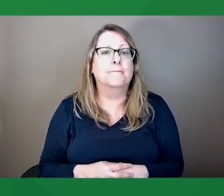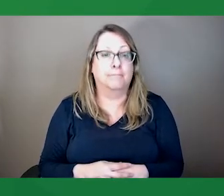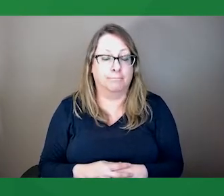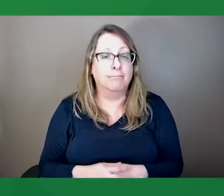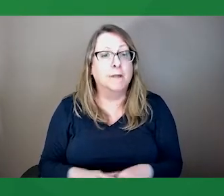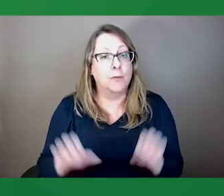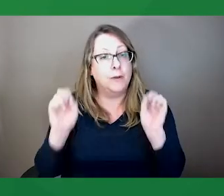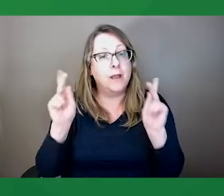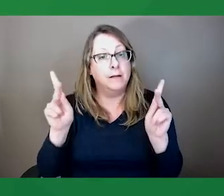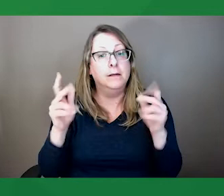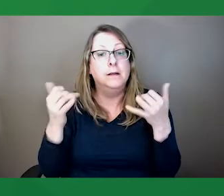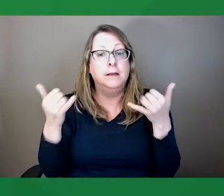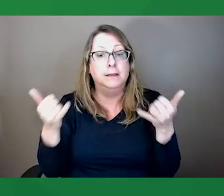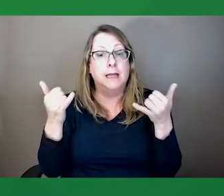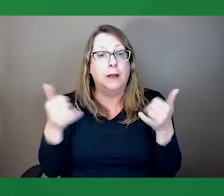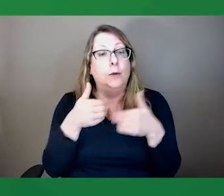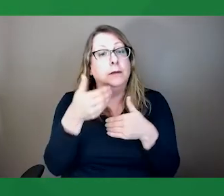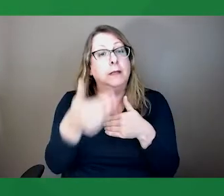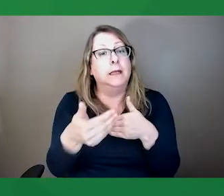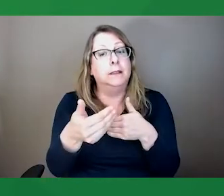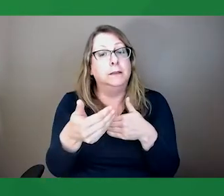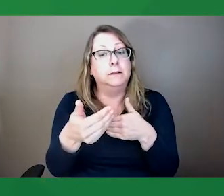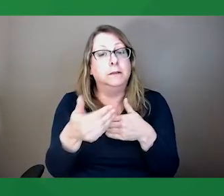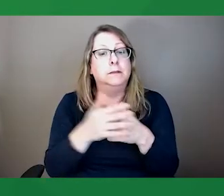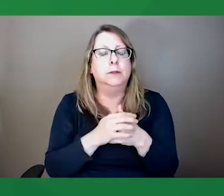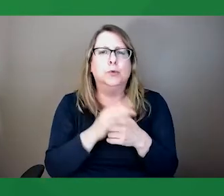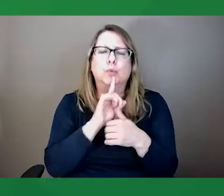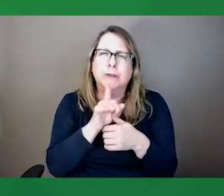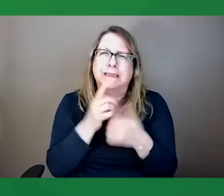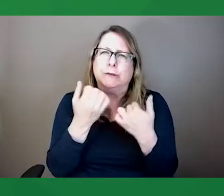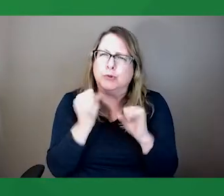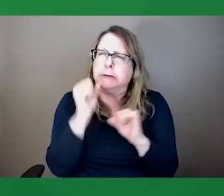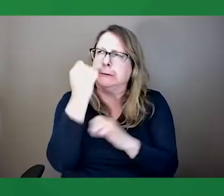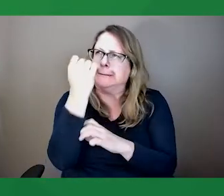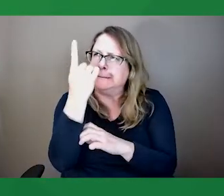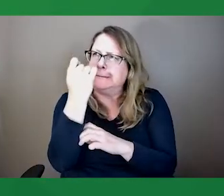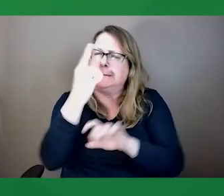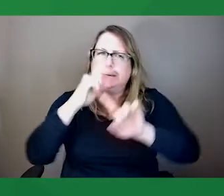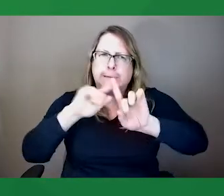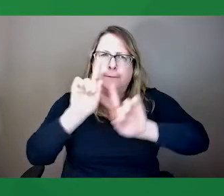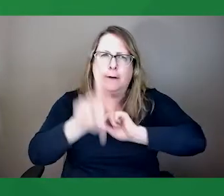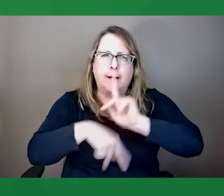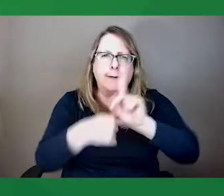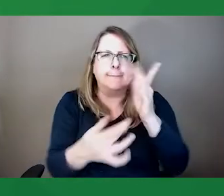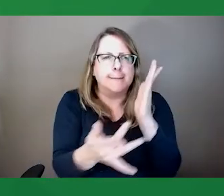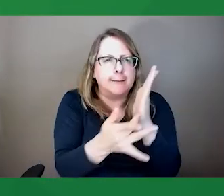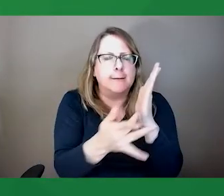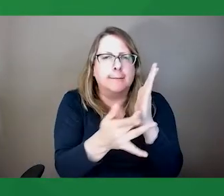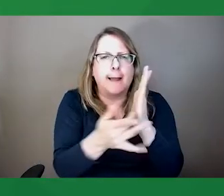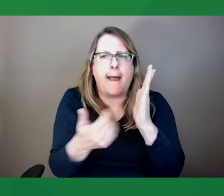Okay. So, so the next one is going to be really trying to understand what are the technologies or assistive technologies